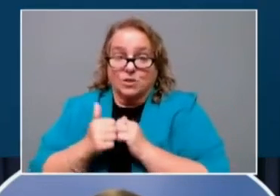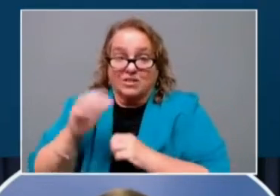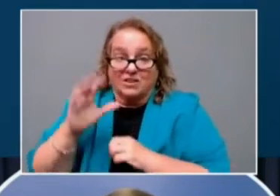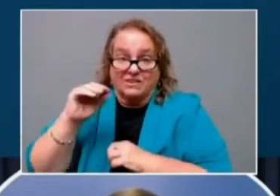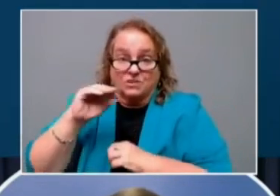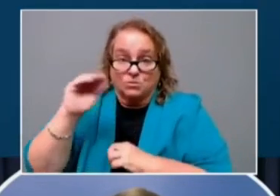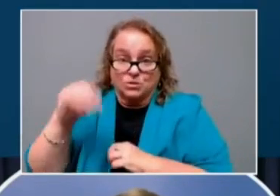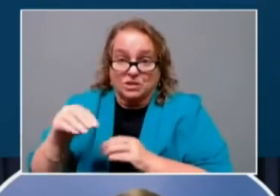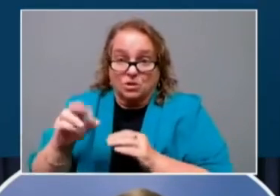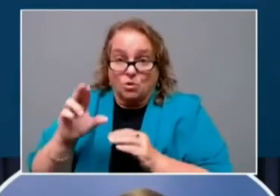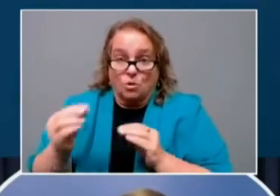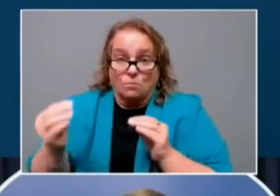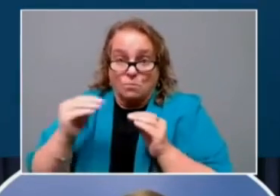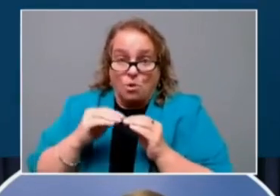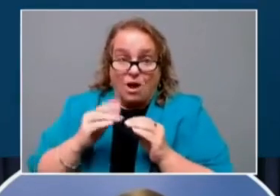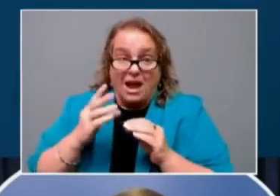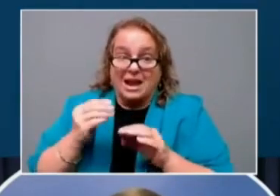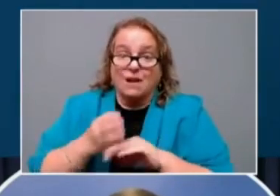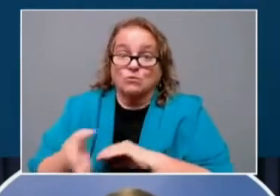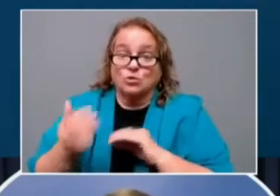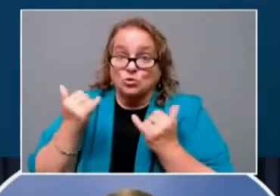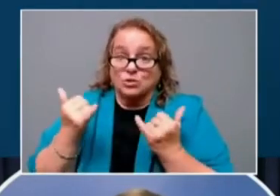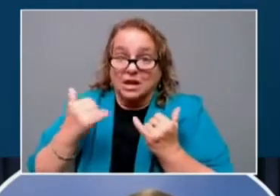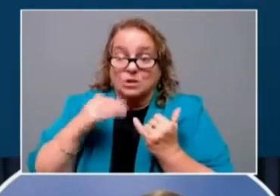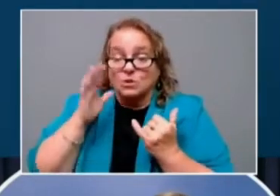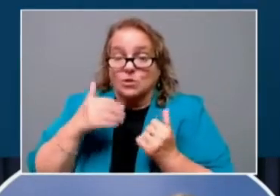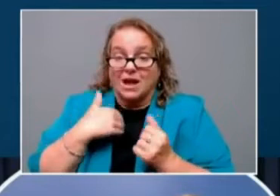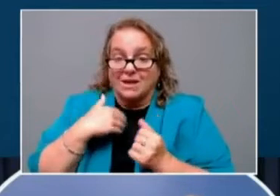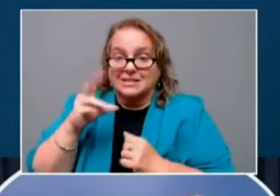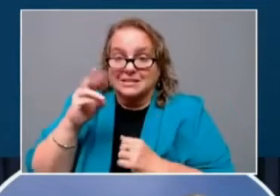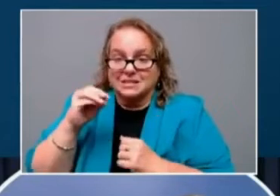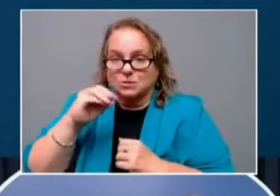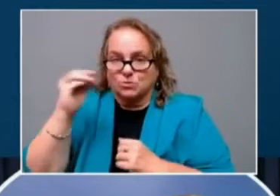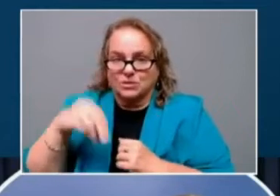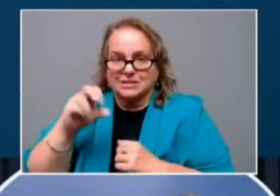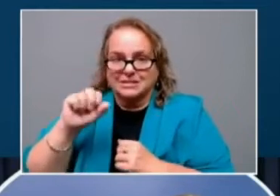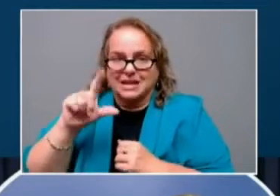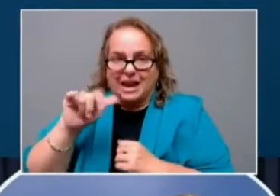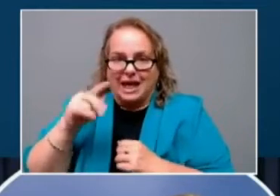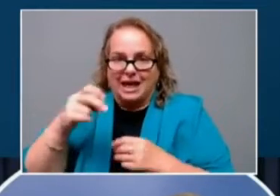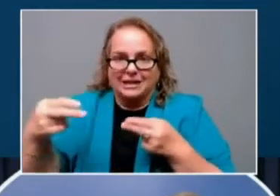after today we're gonna have a 60% slide too because What the delta